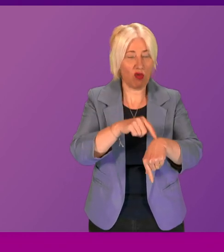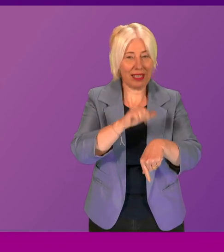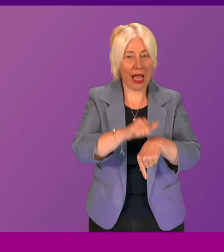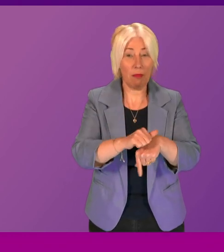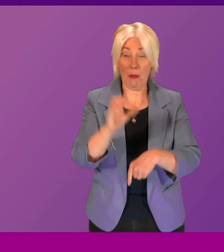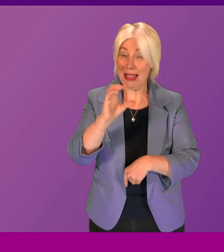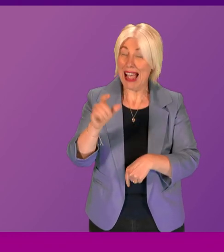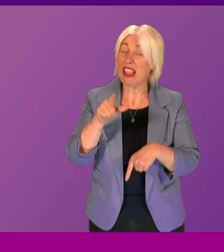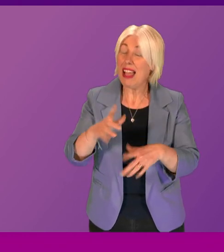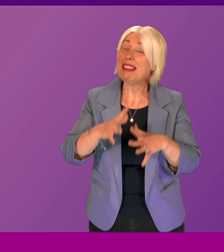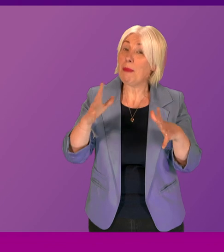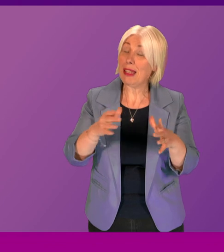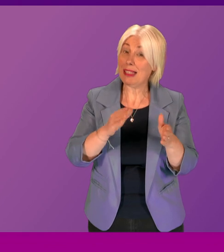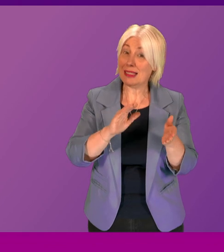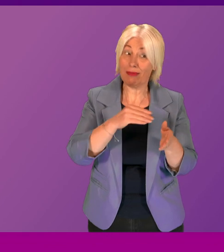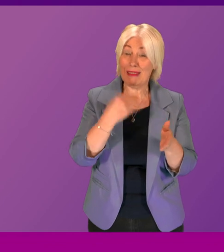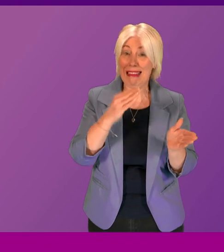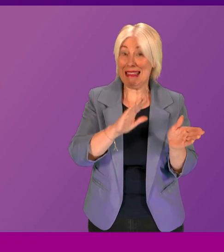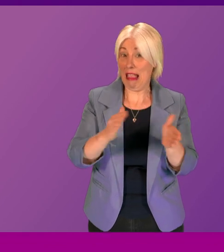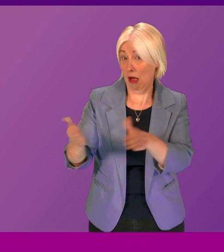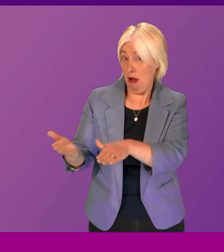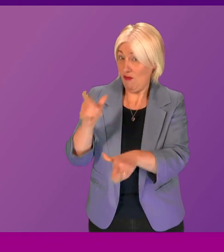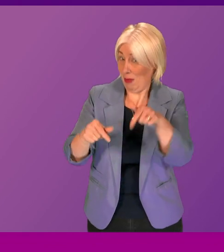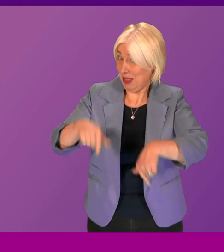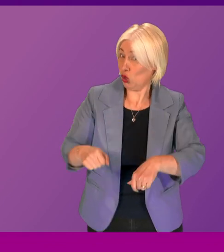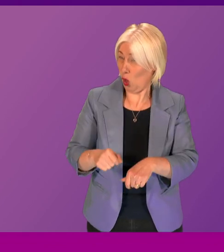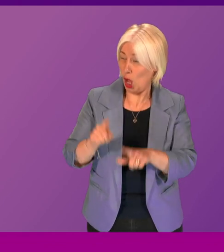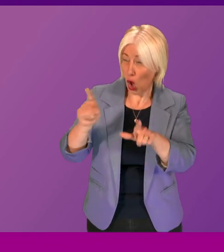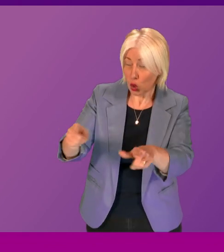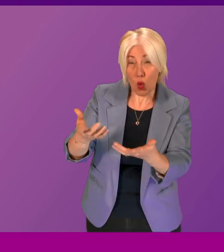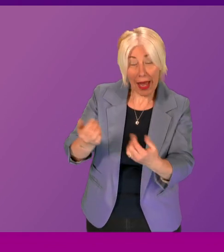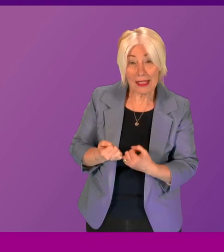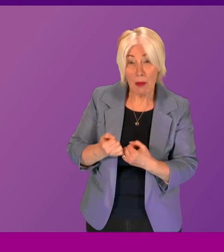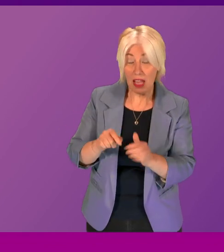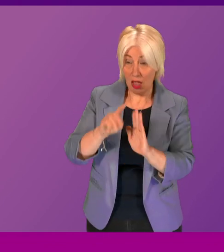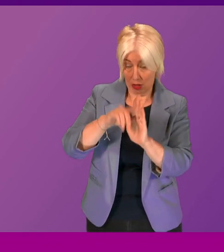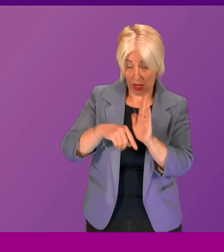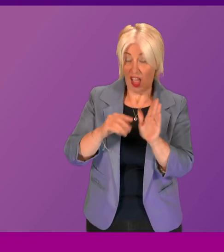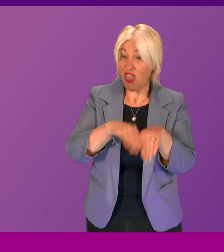Does the First Minister accept that waiting time standards exist for a reason; that every